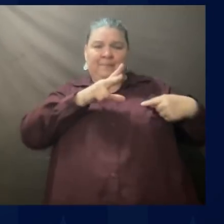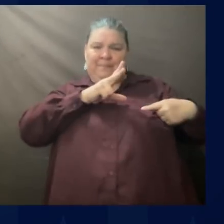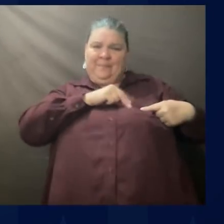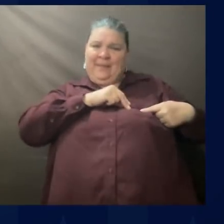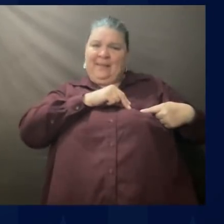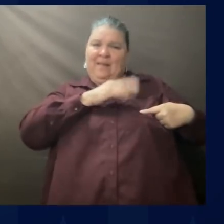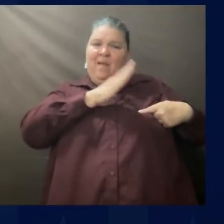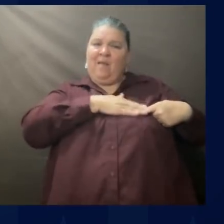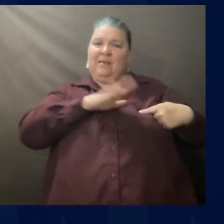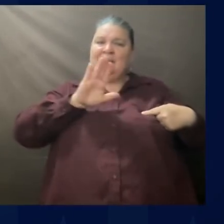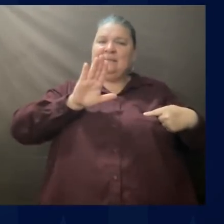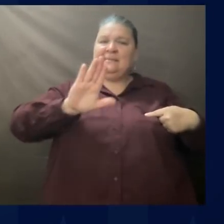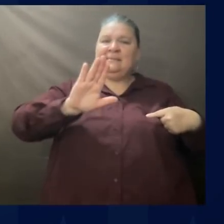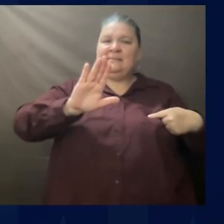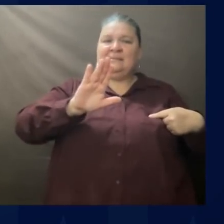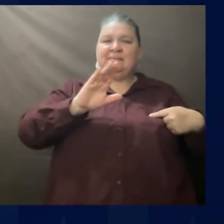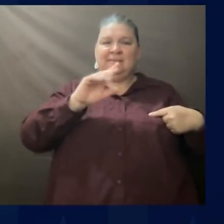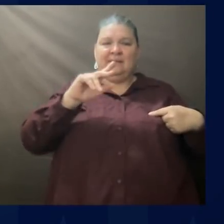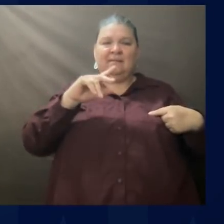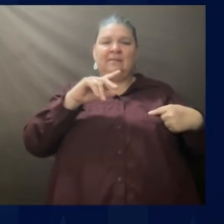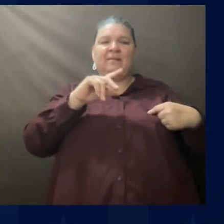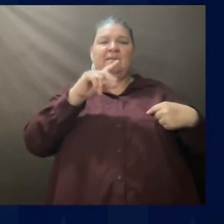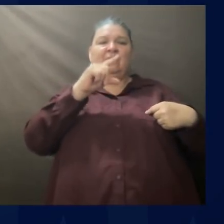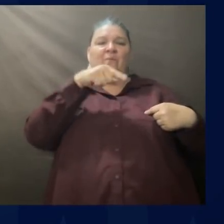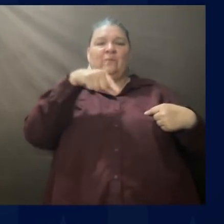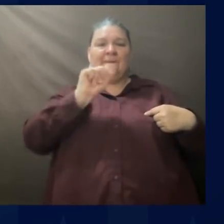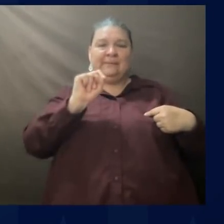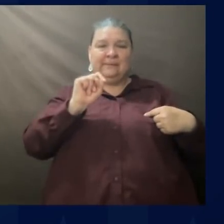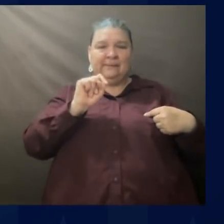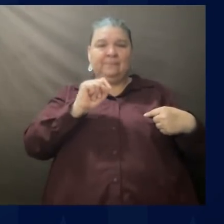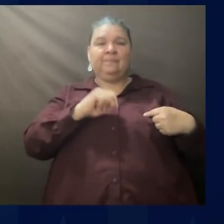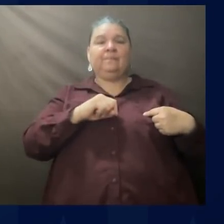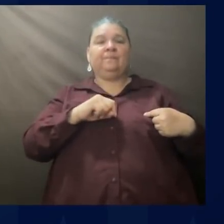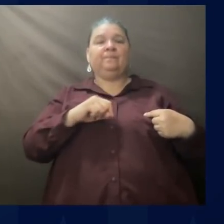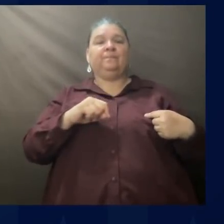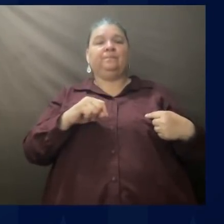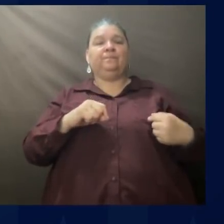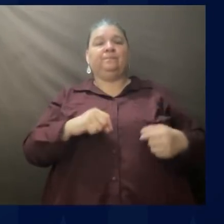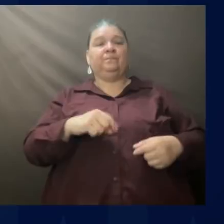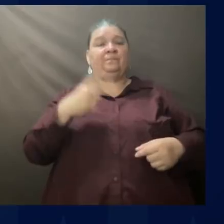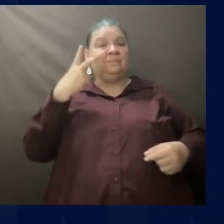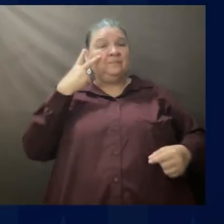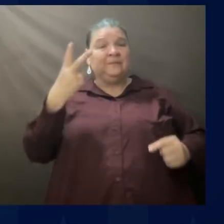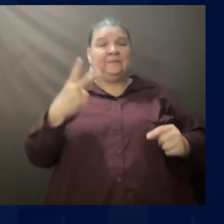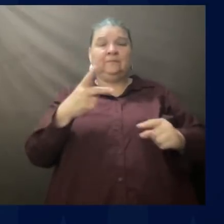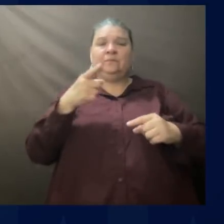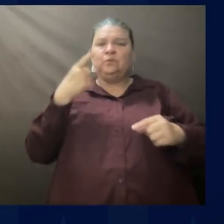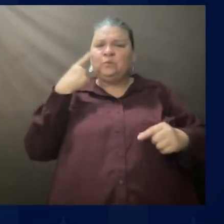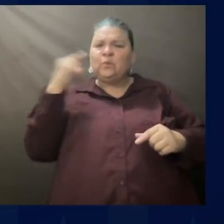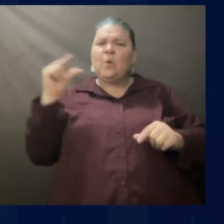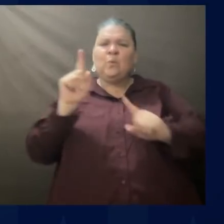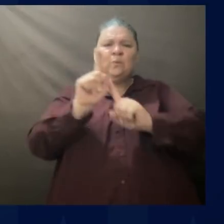Memorial Bridge hugging all the Gold Star families. Days like this bring back, before your eyes,